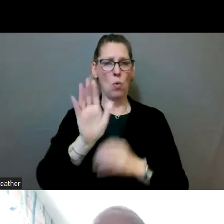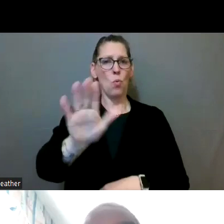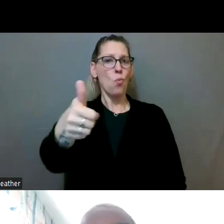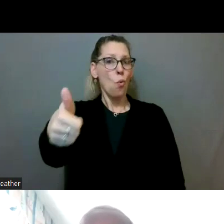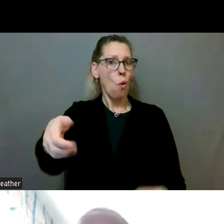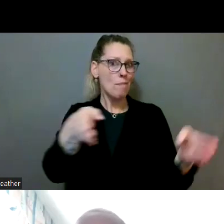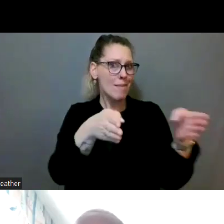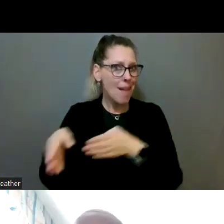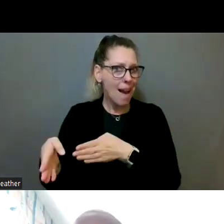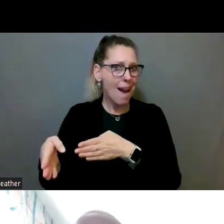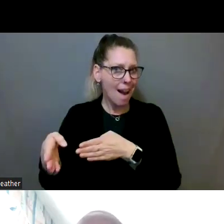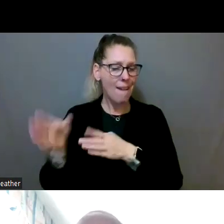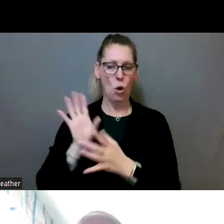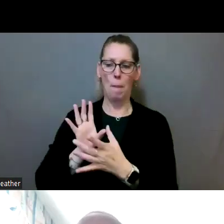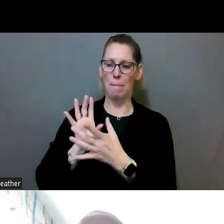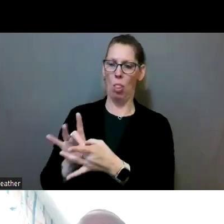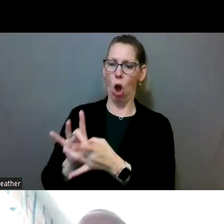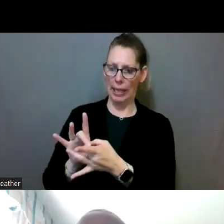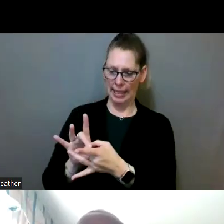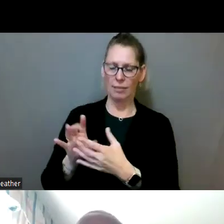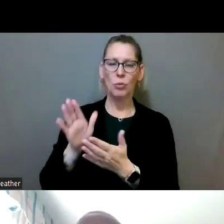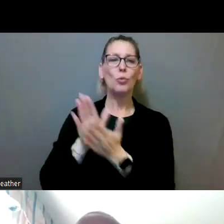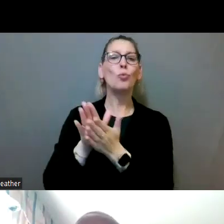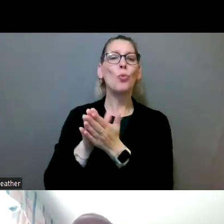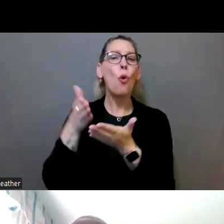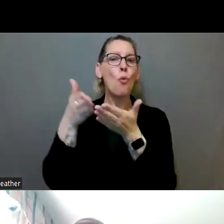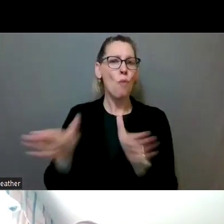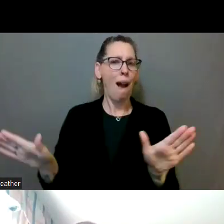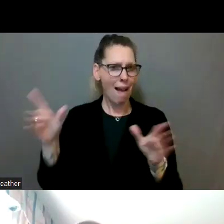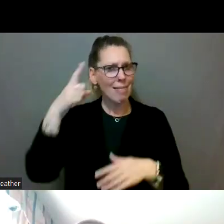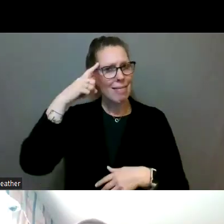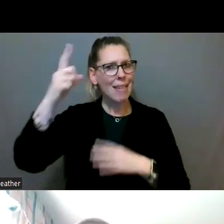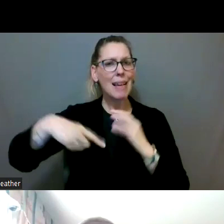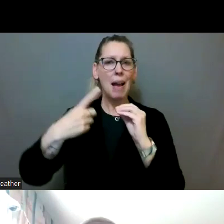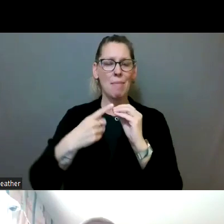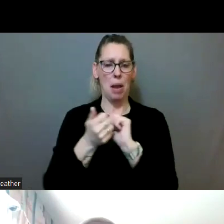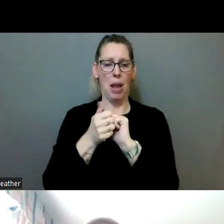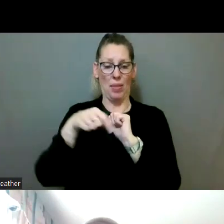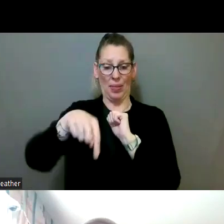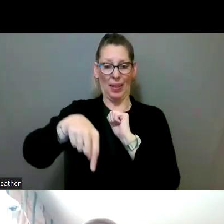belonging that is schoolwide, thinking about how does orientation fit into